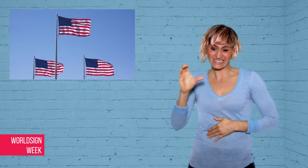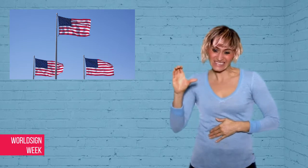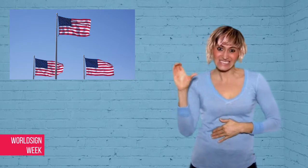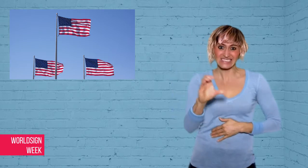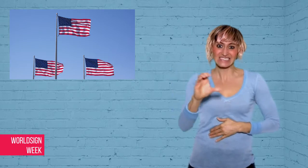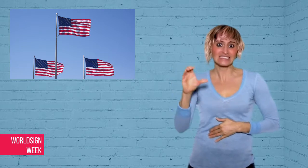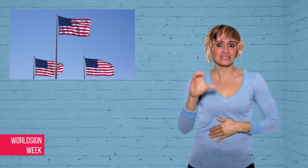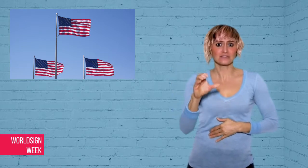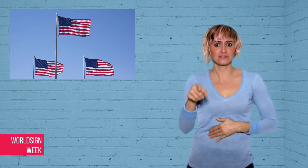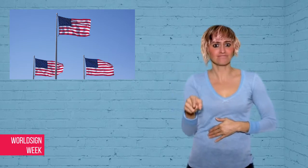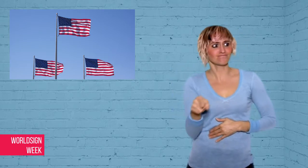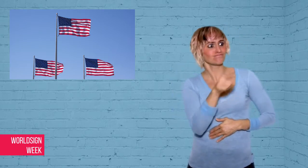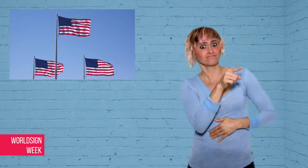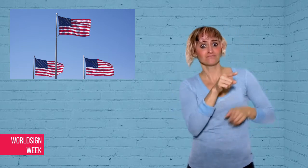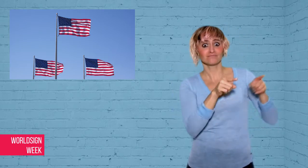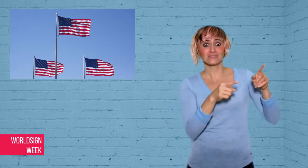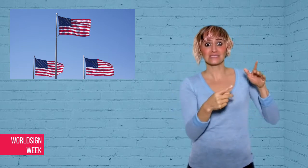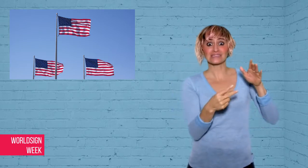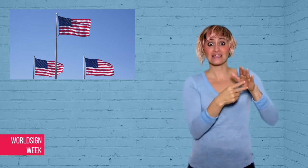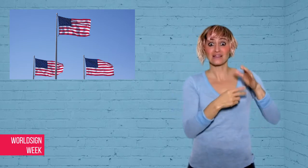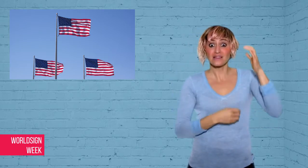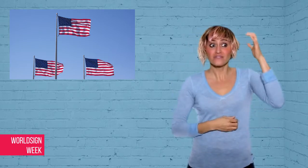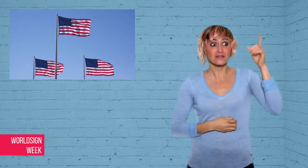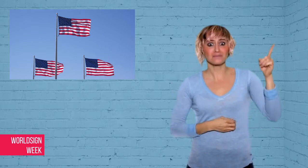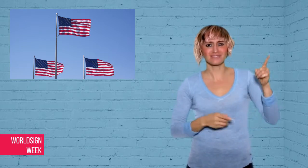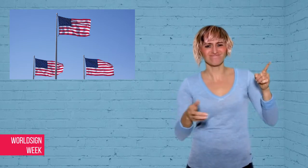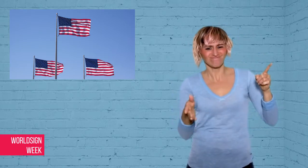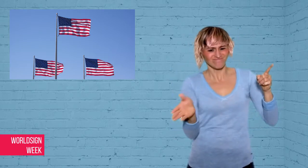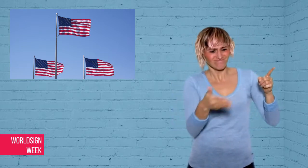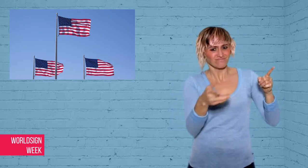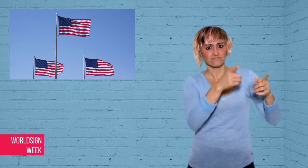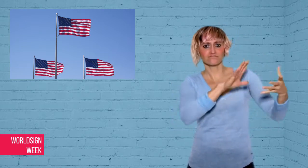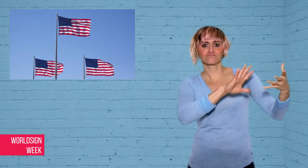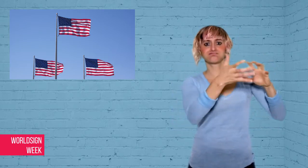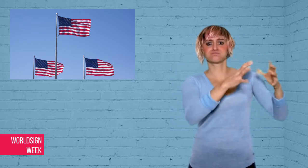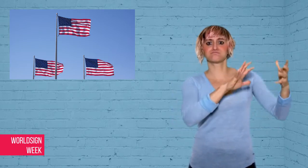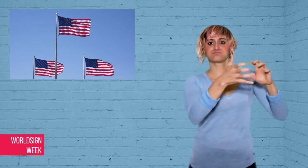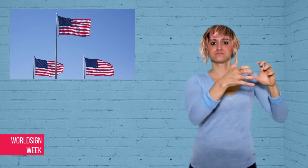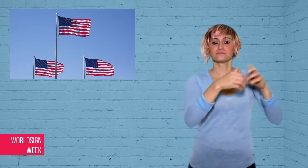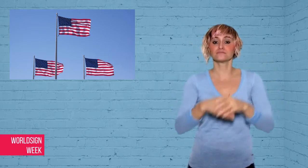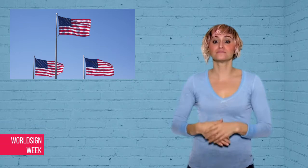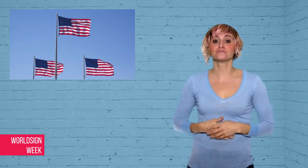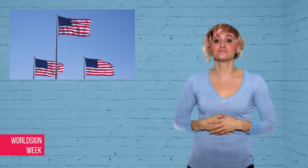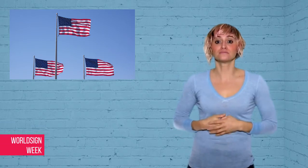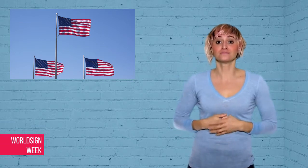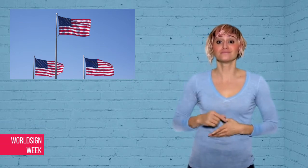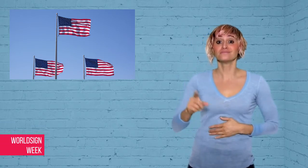to topple the Syrian government.